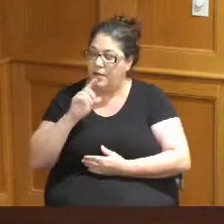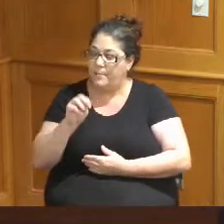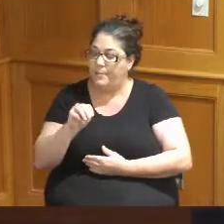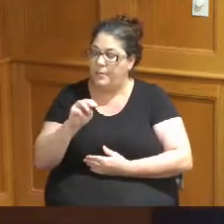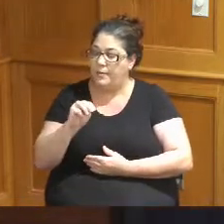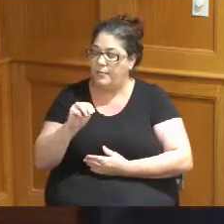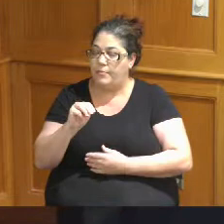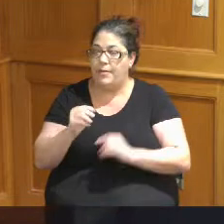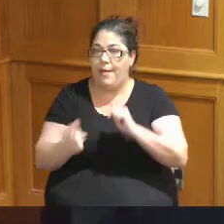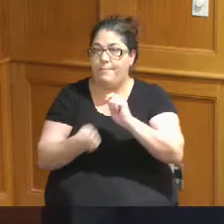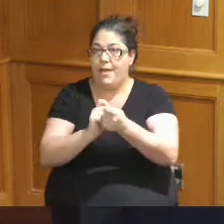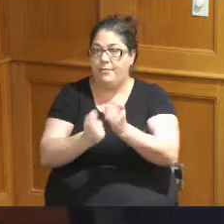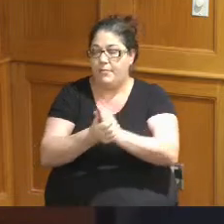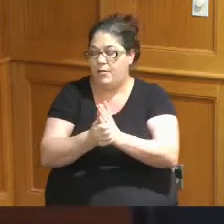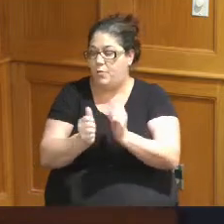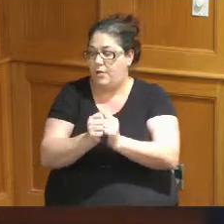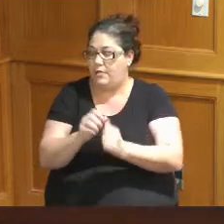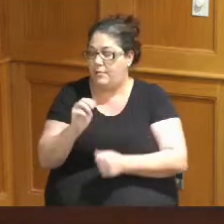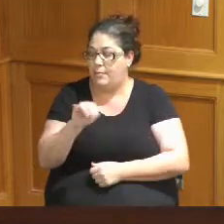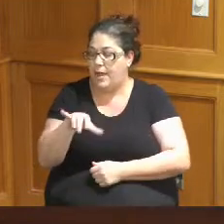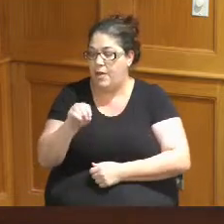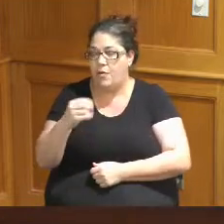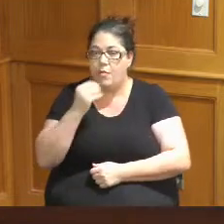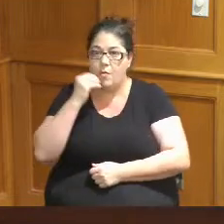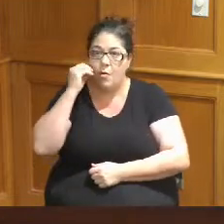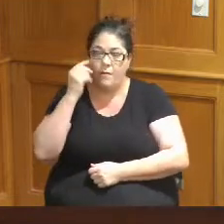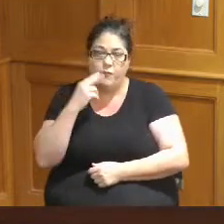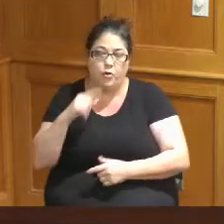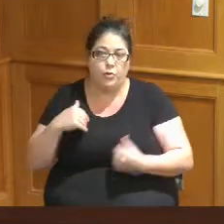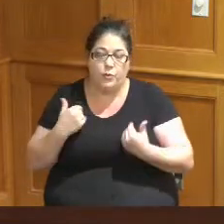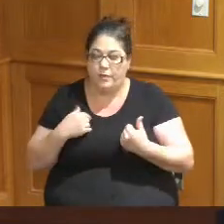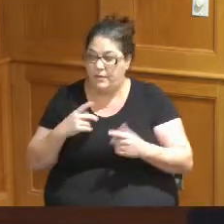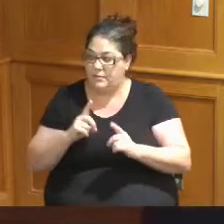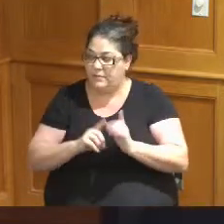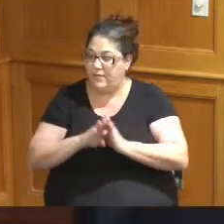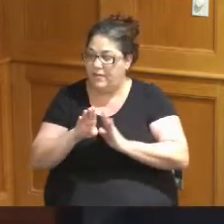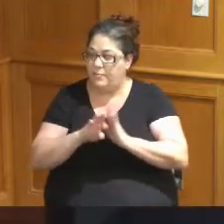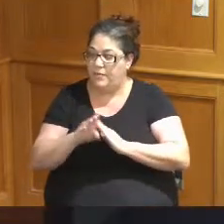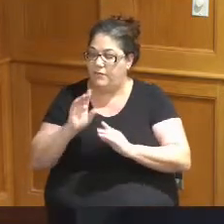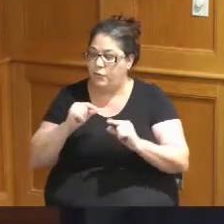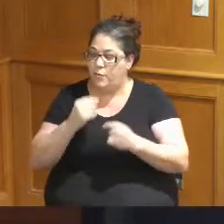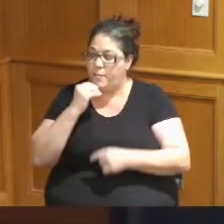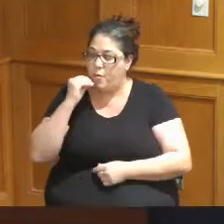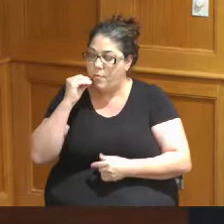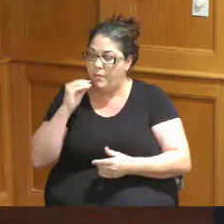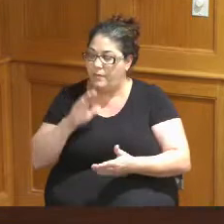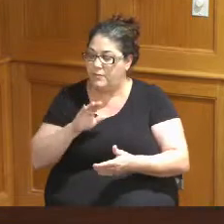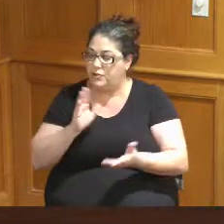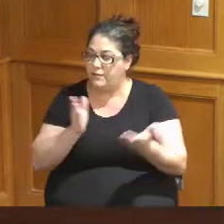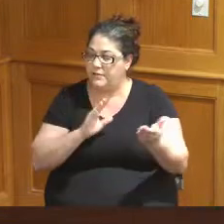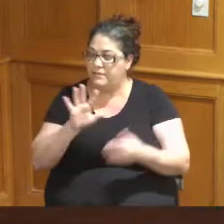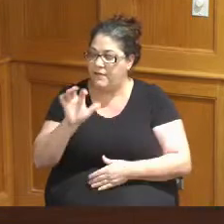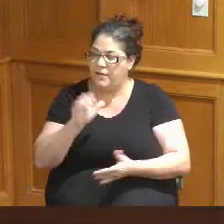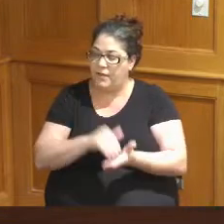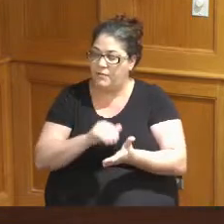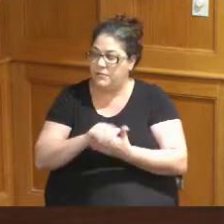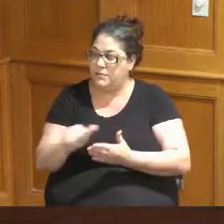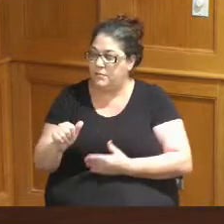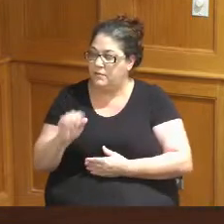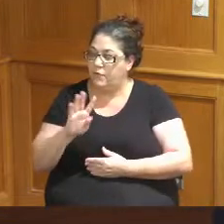amendment with mayo home for a Youth Development this is for group home services for 500,000 41 is